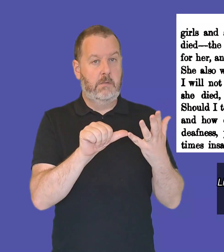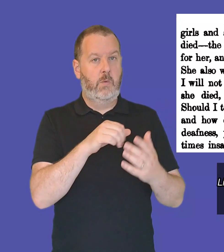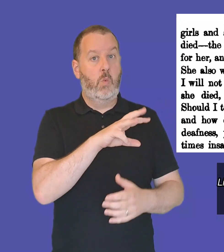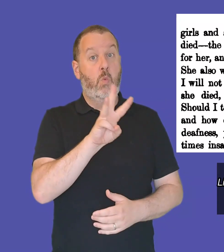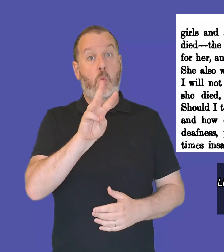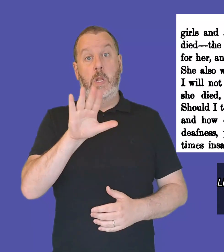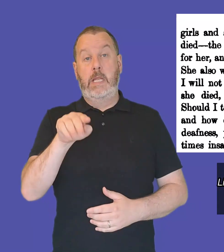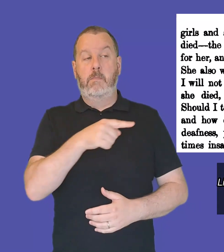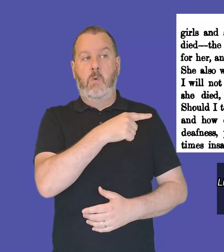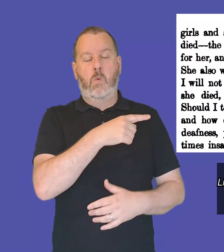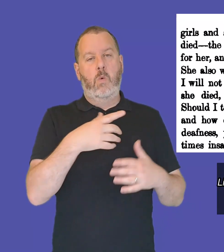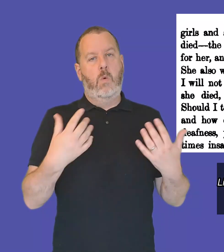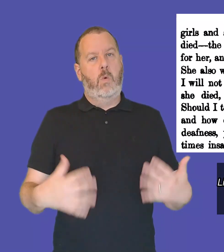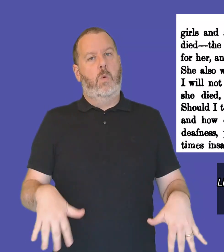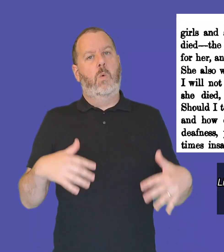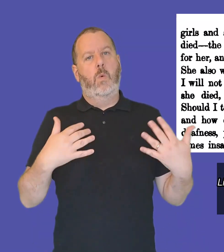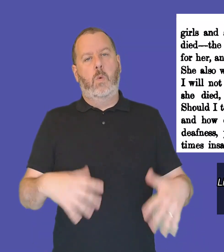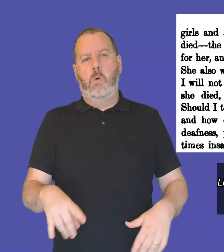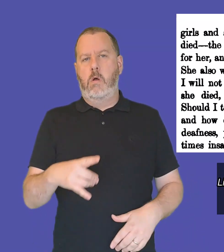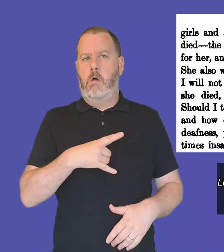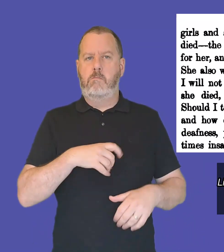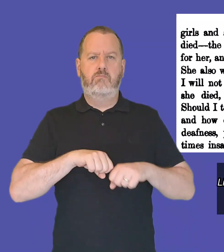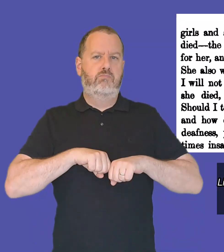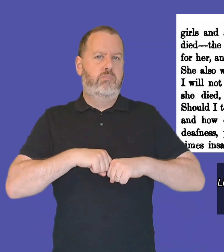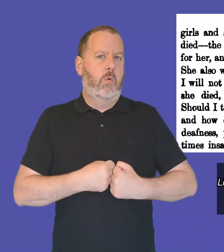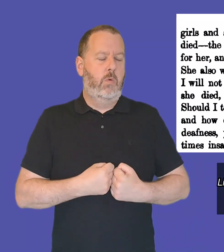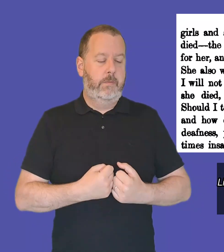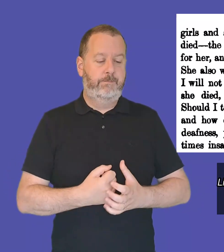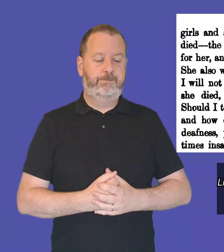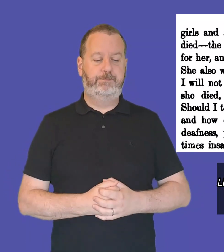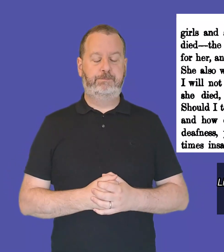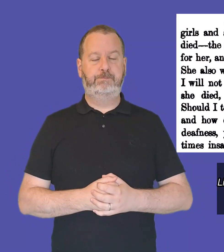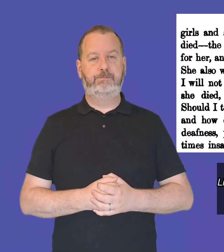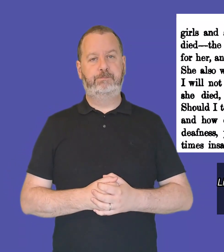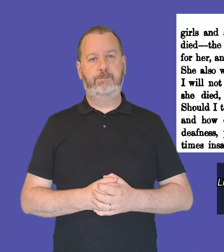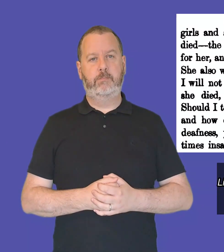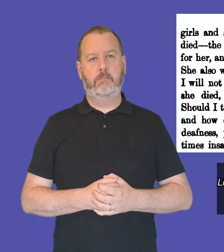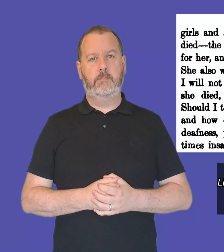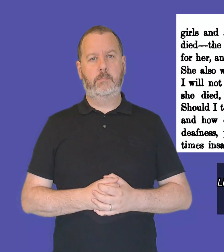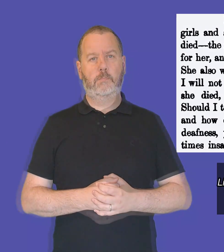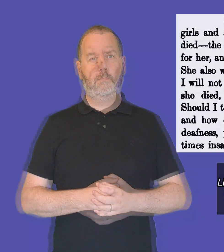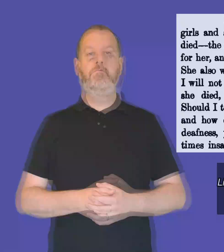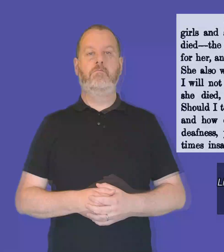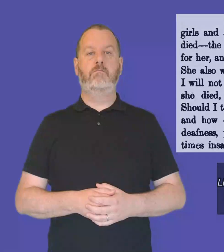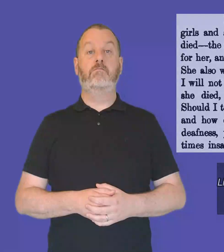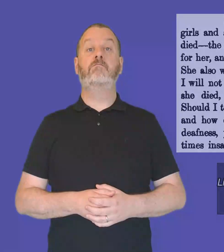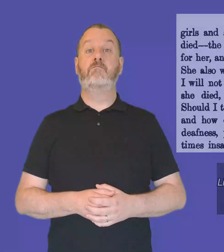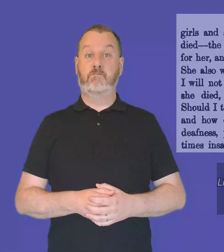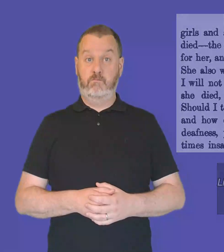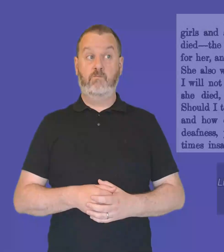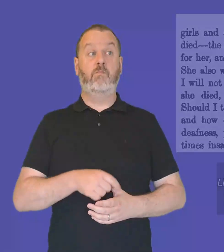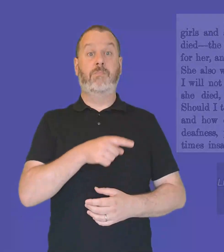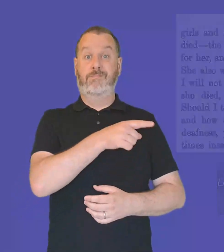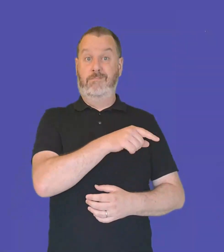and William was heartbroken when she died.